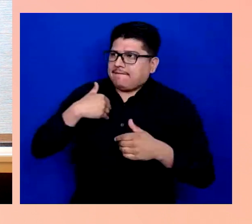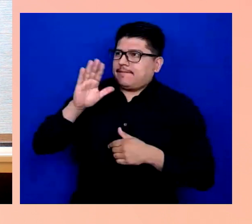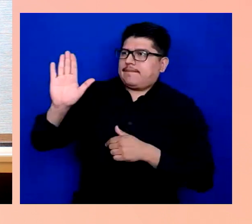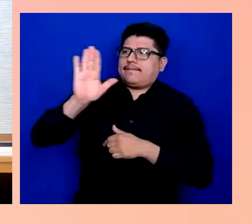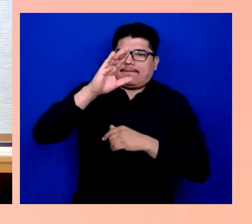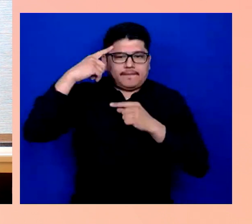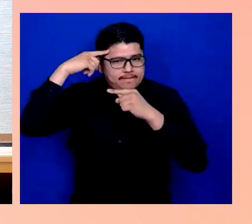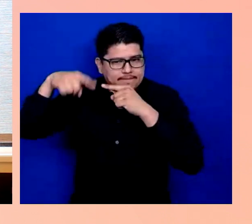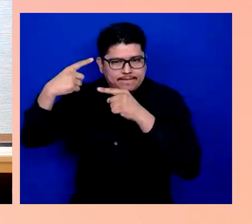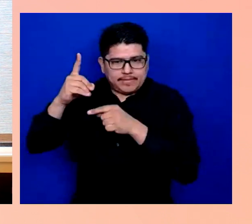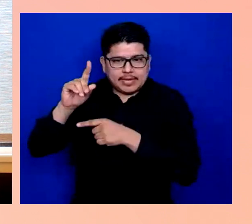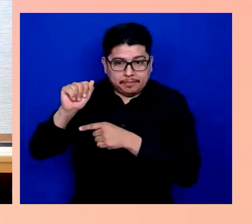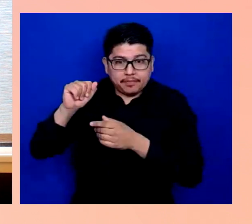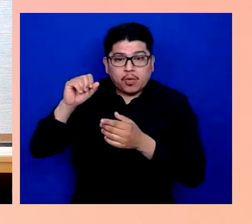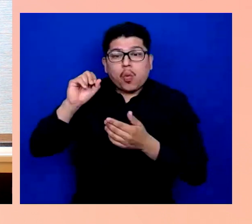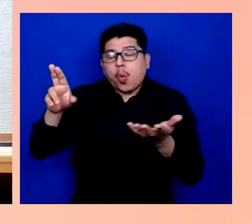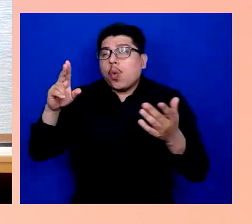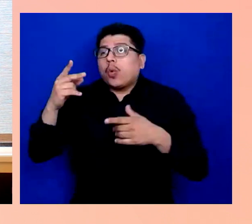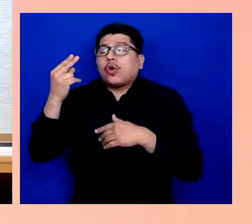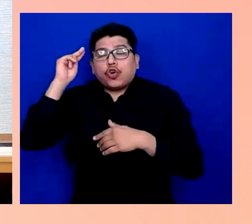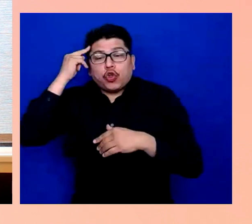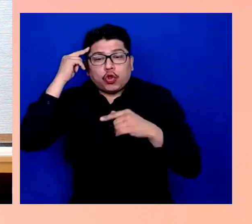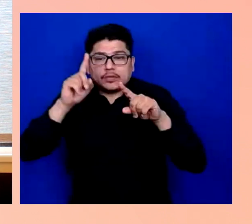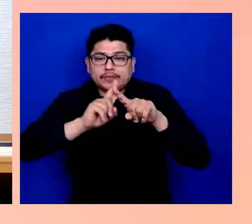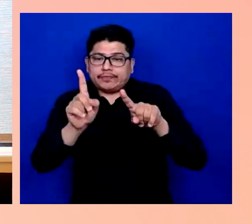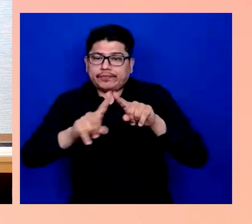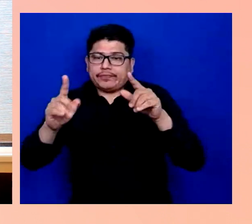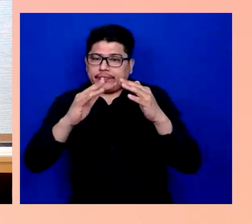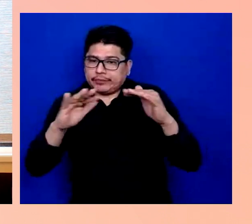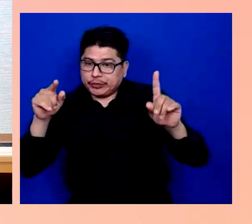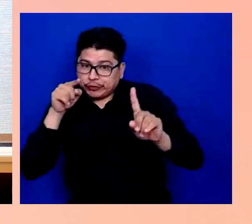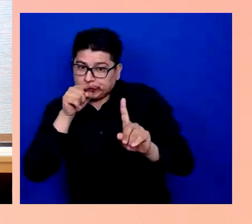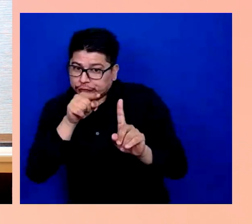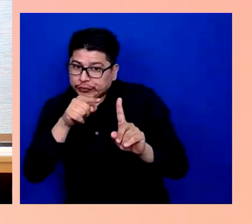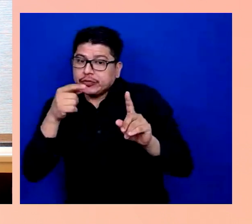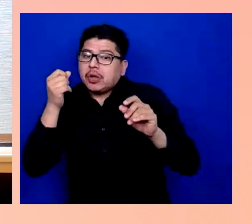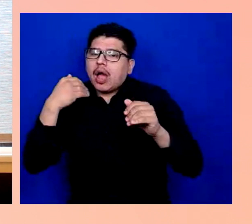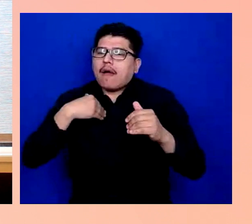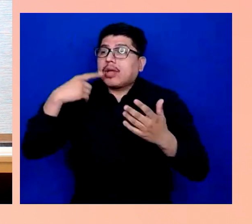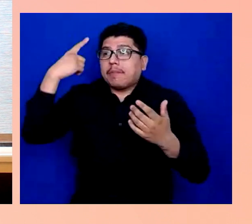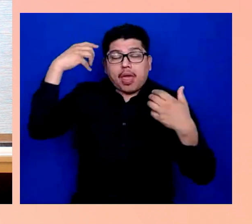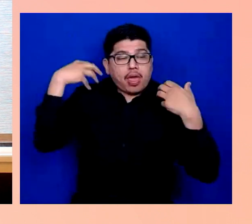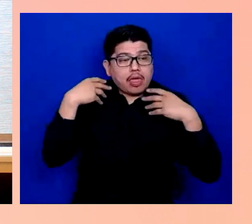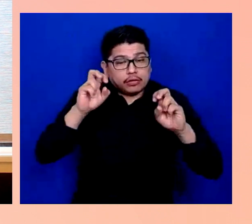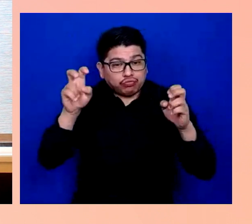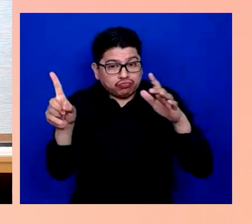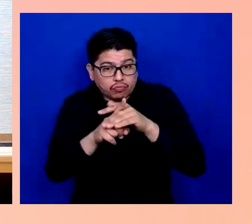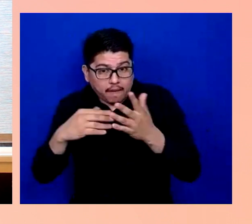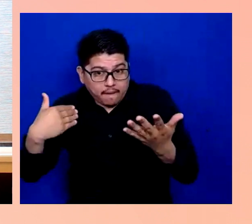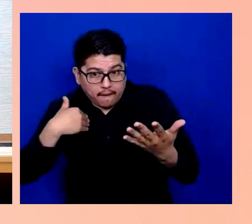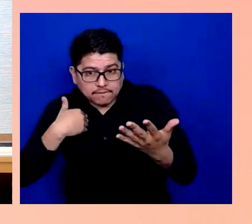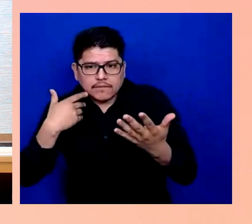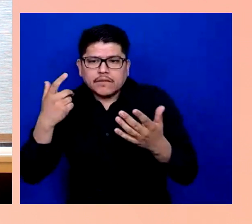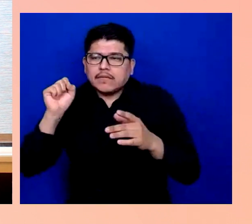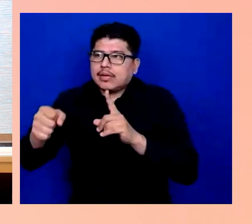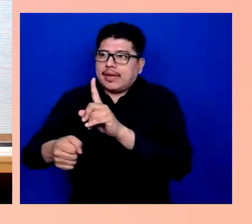or has some mental health issues that have affected their ability to do the things that they want to do,